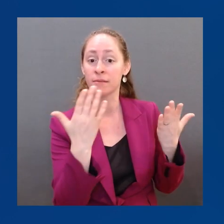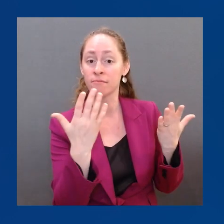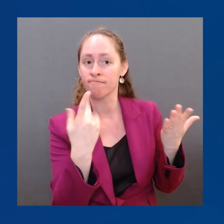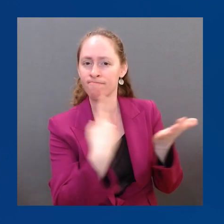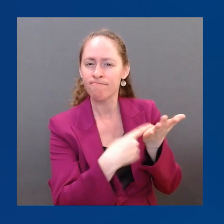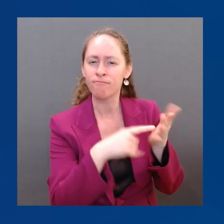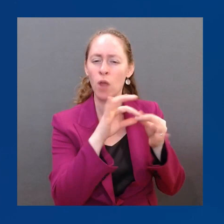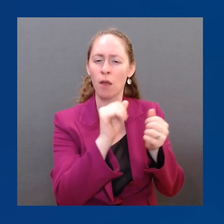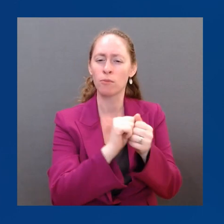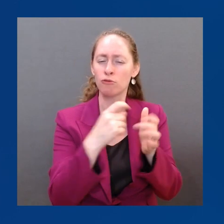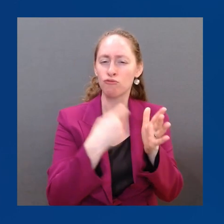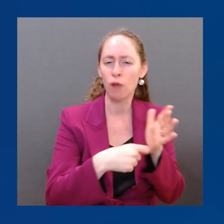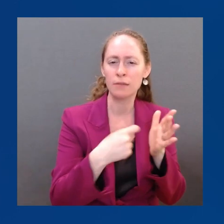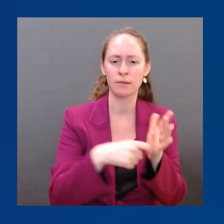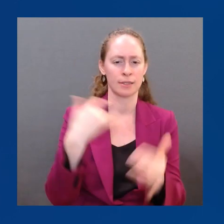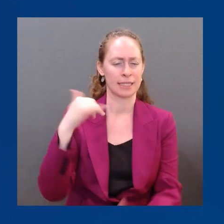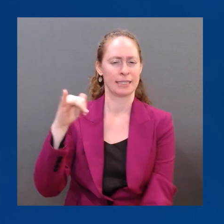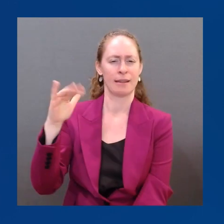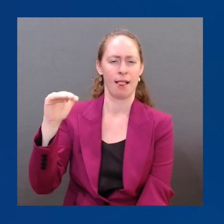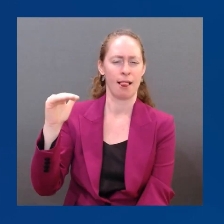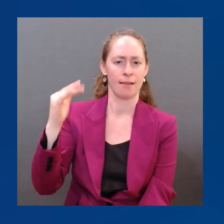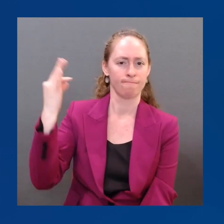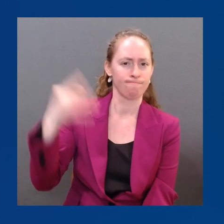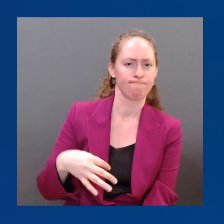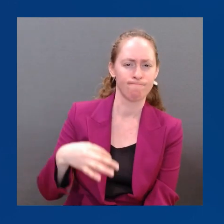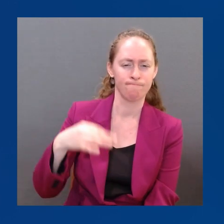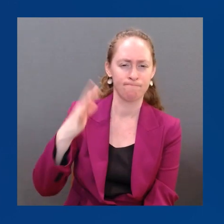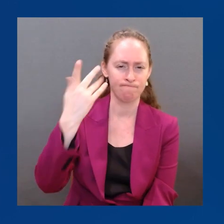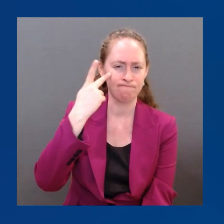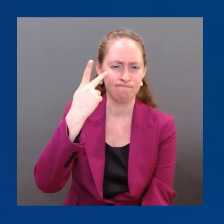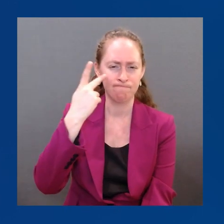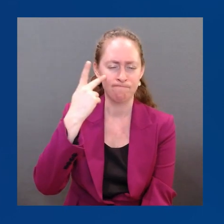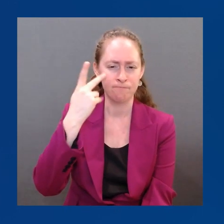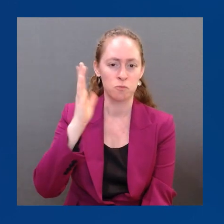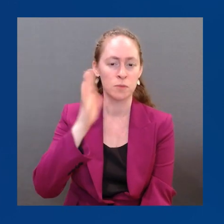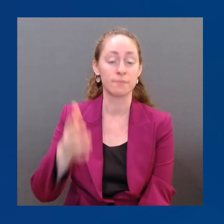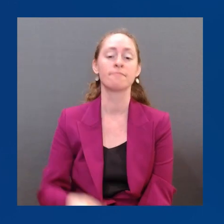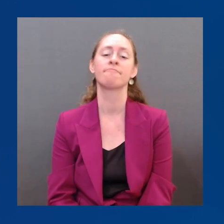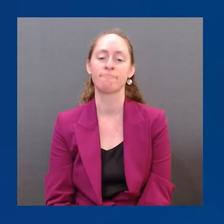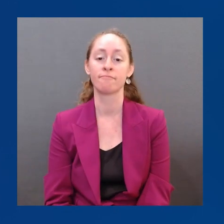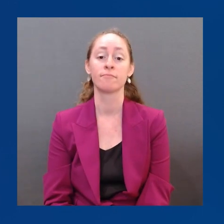And so my take is: Every day we wait, every week we wait, we just fall a little further behind in line.